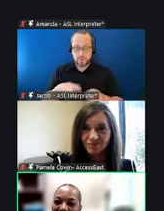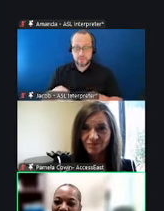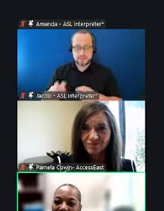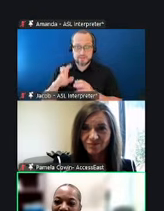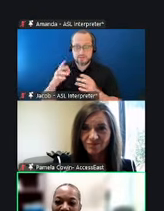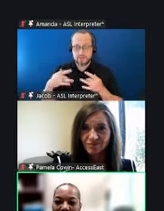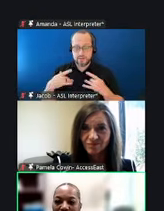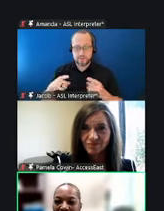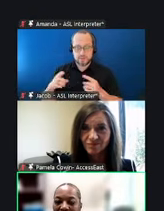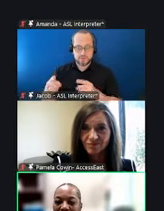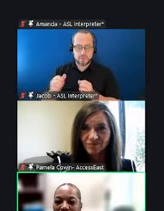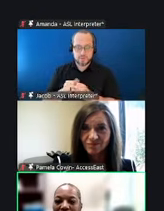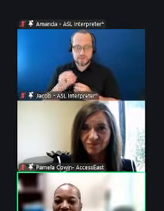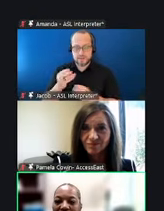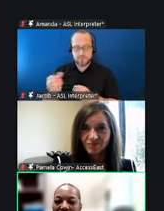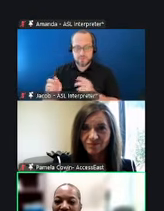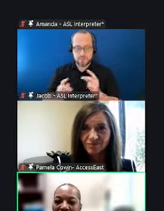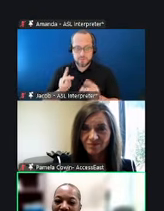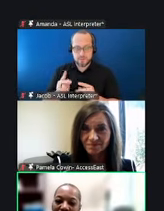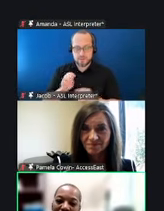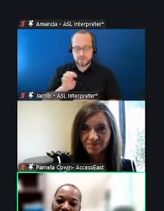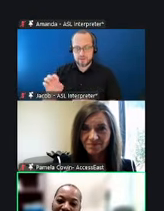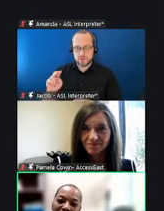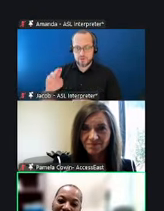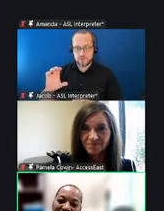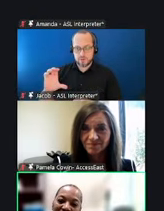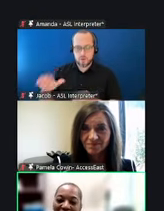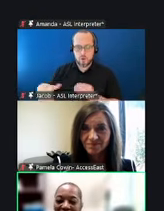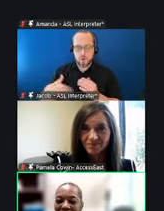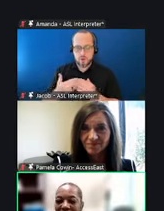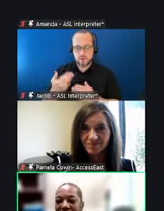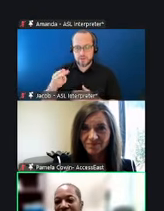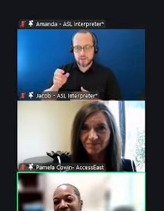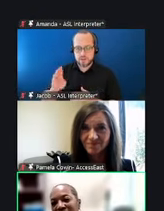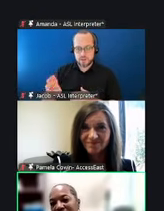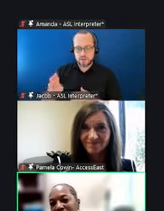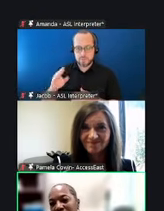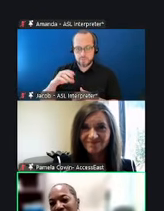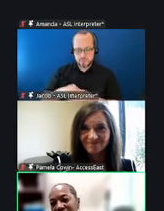several people in Eastern North Carolina and all of the hub leads and DHS. And I will pass